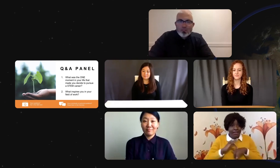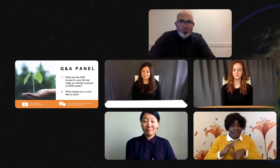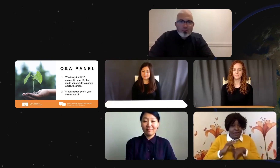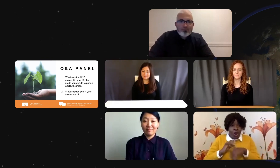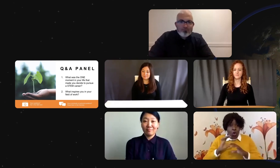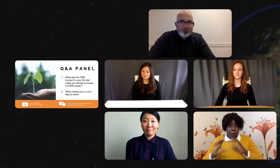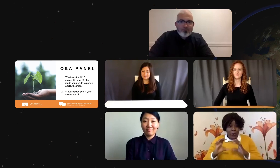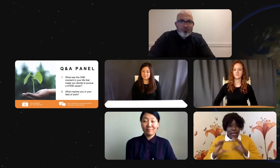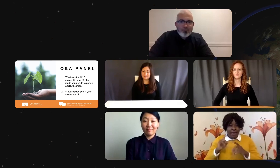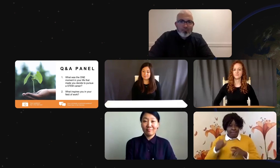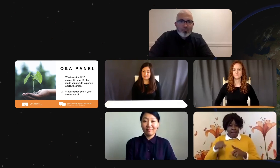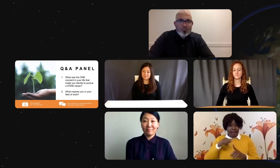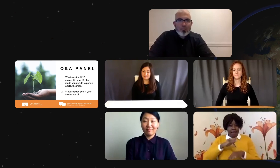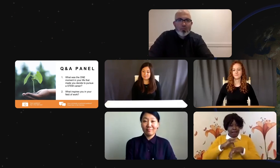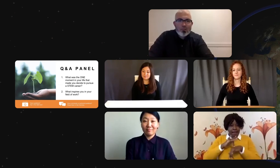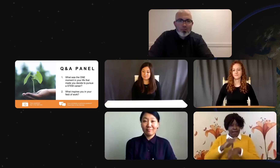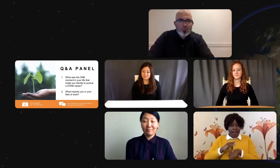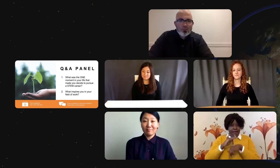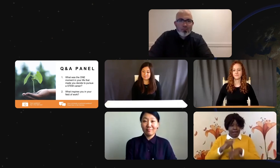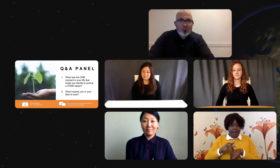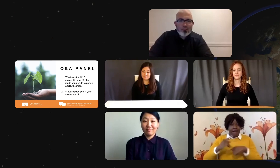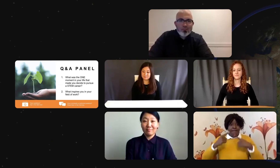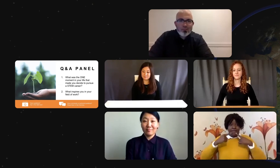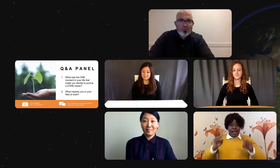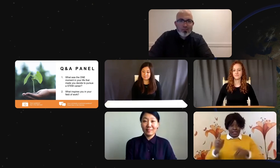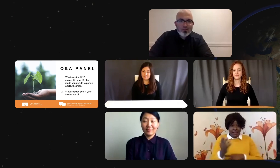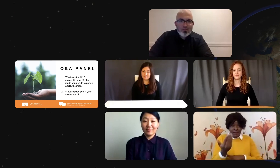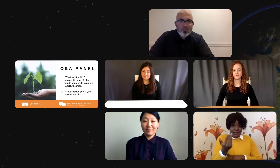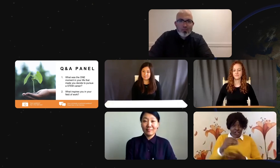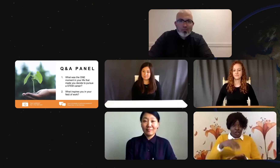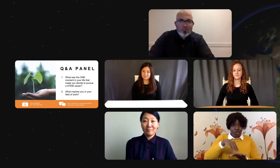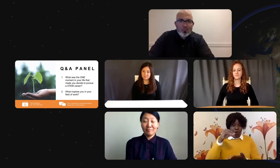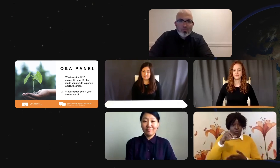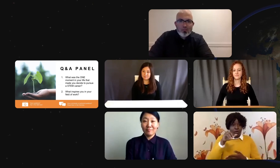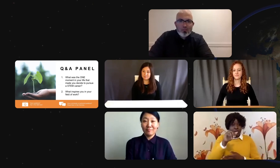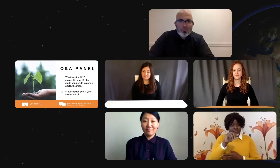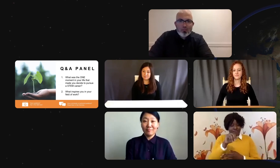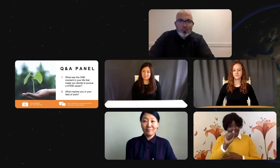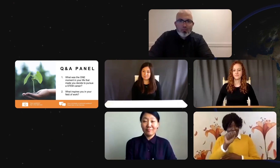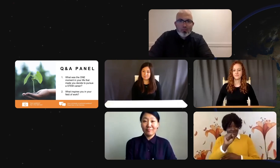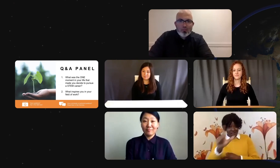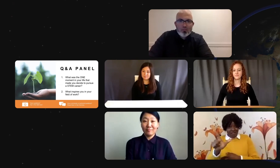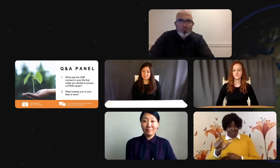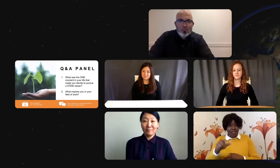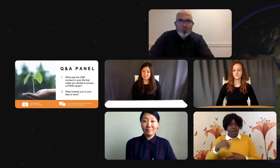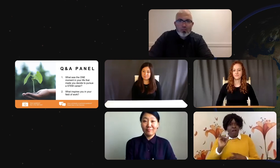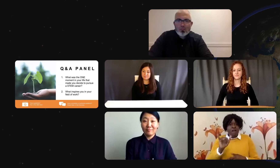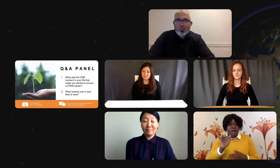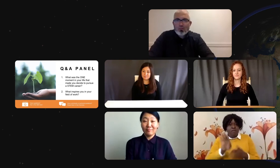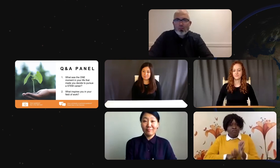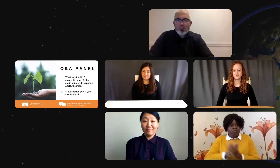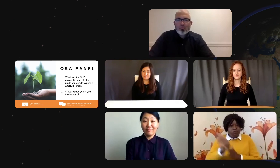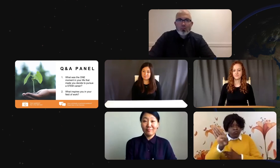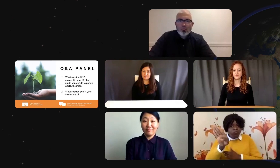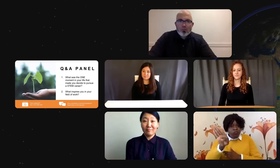When I was 15 is when I finally learned sign.